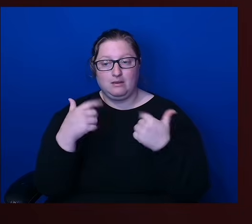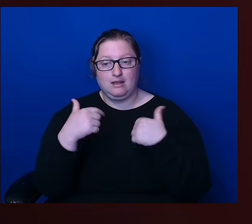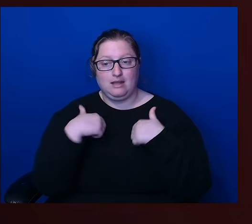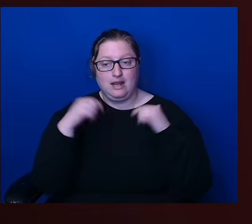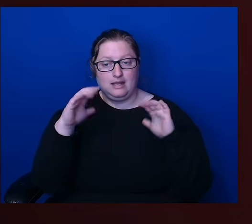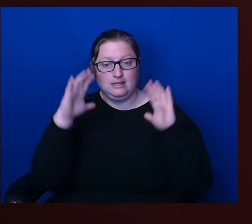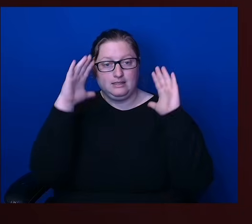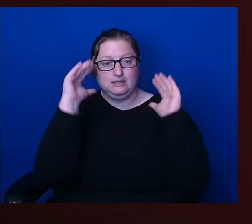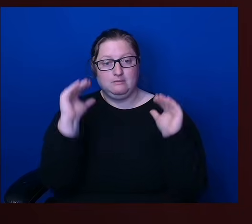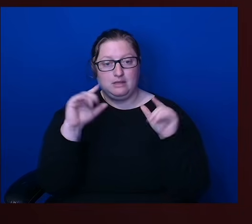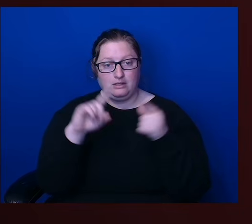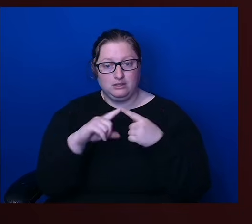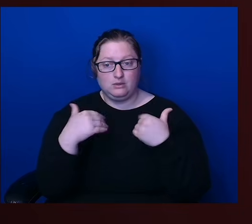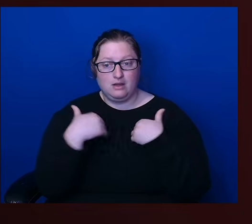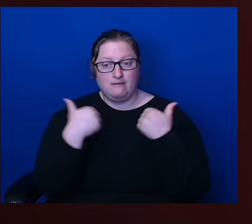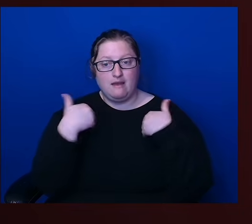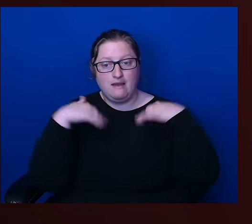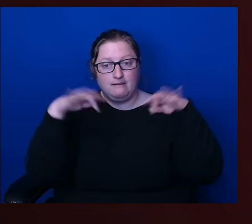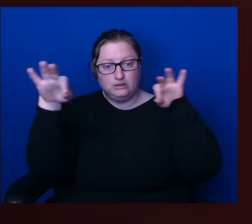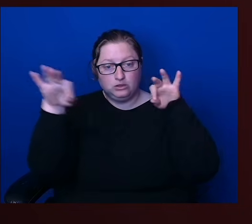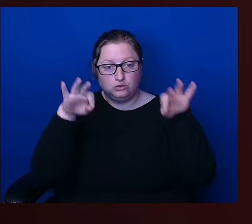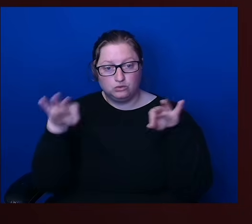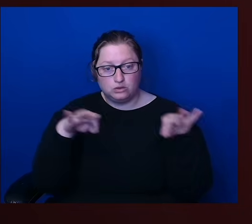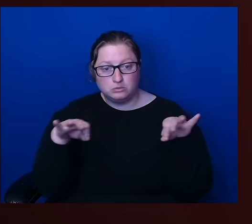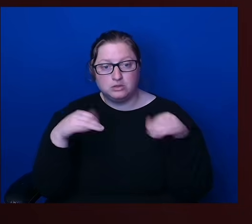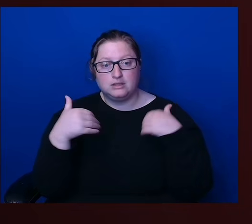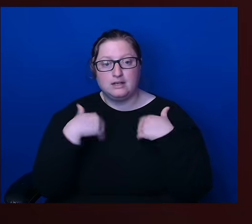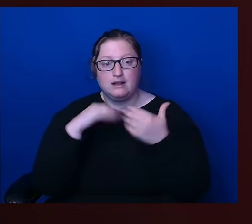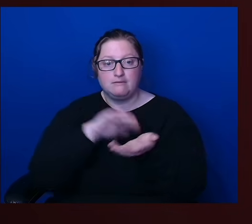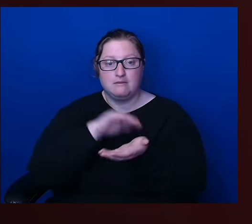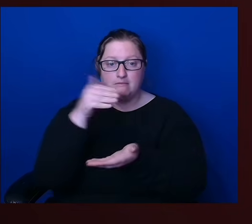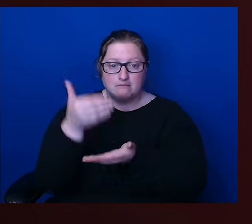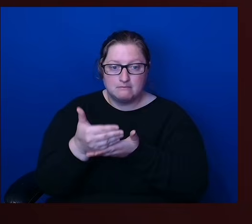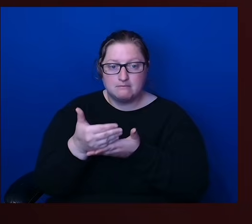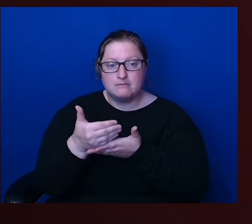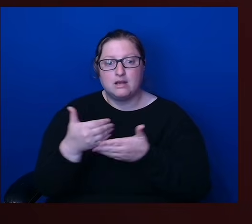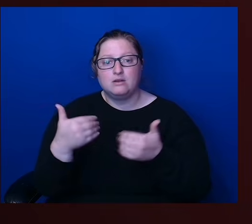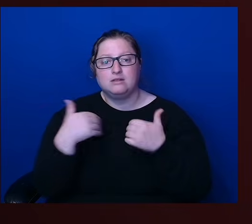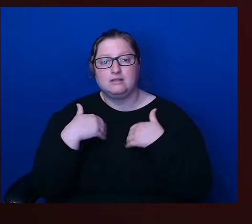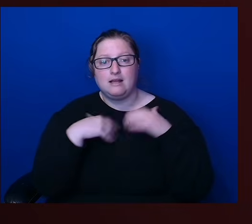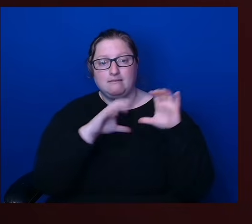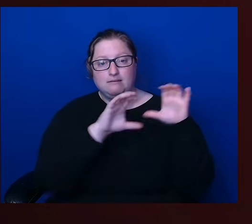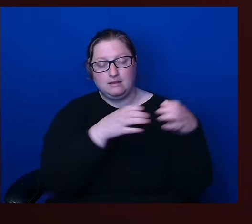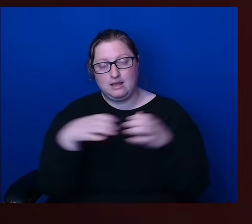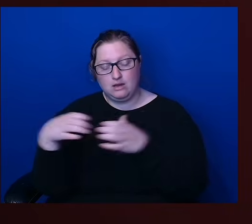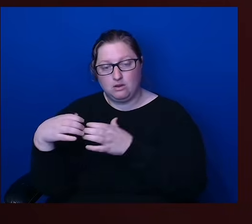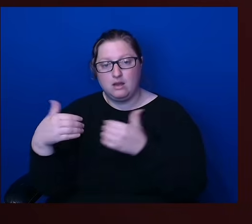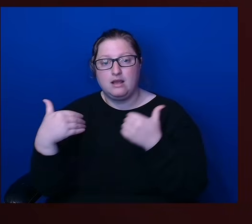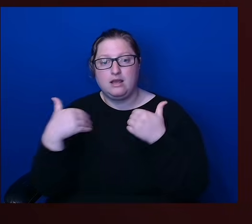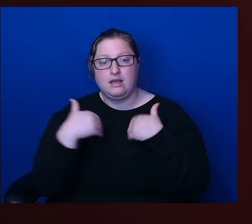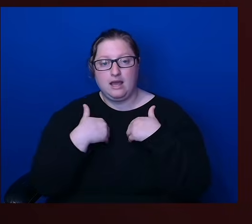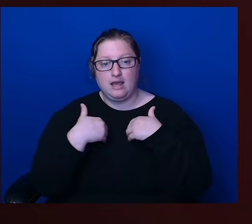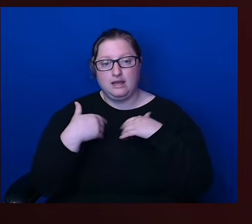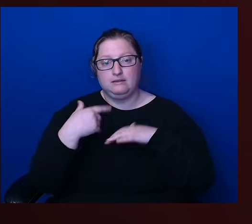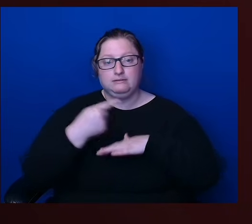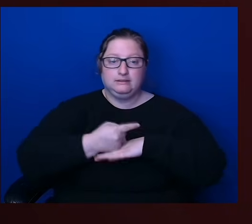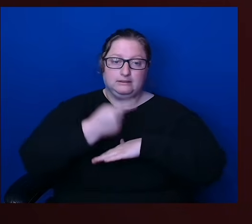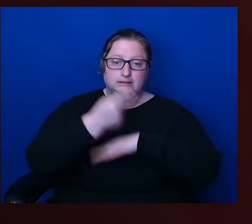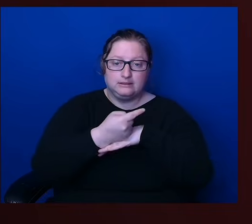It has a description, an amount, a category, a date and the image of the actual receipt.